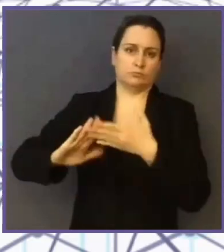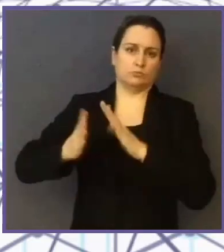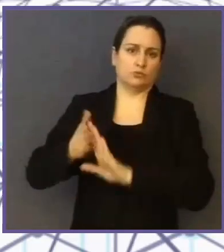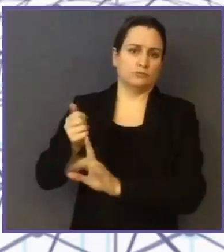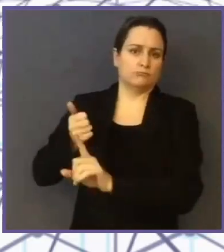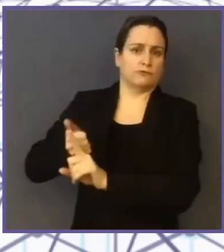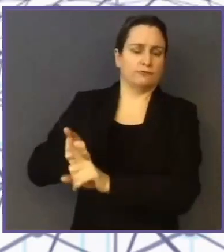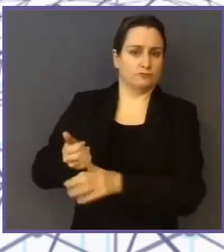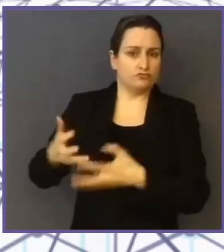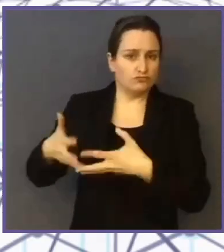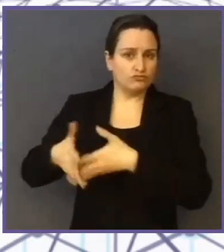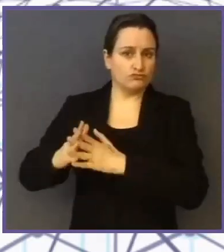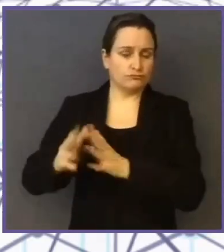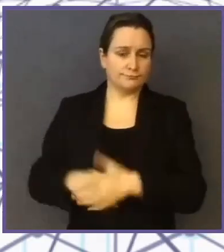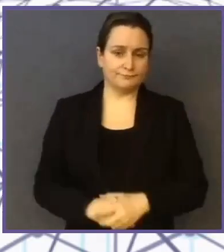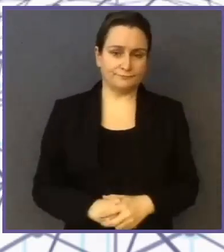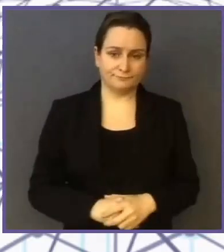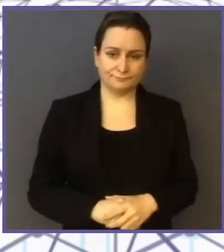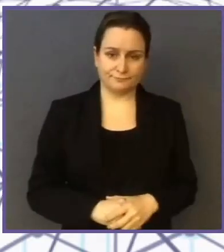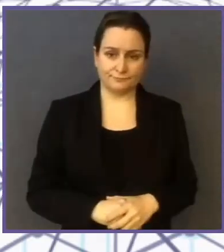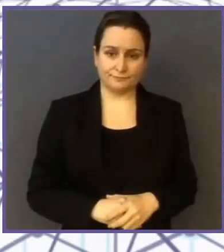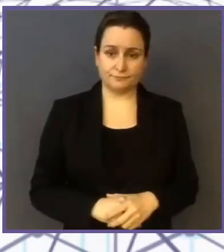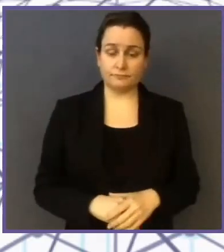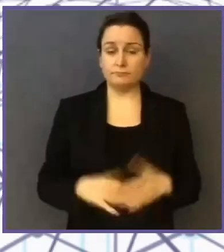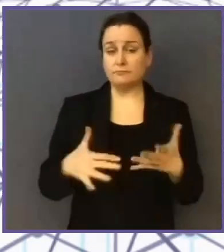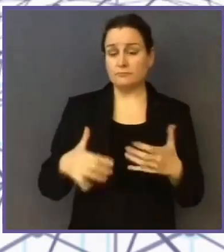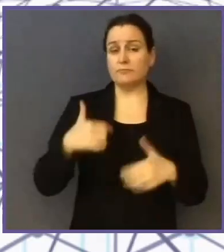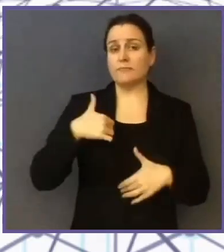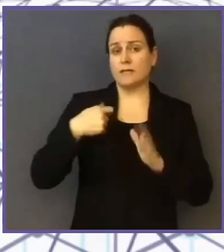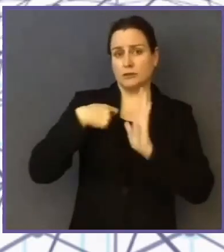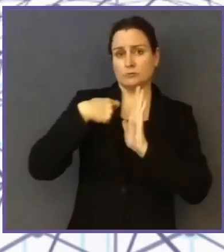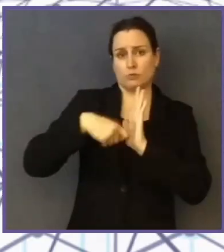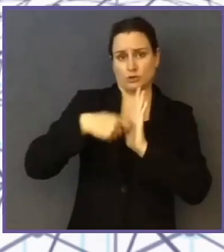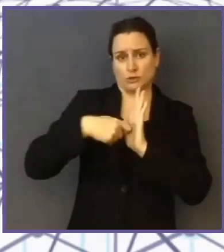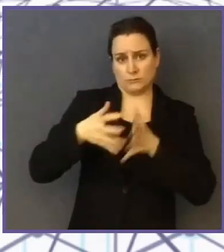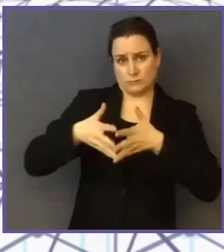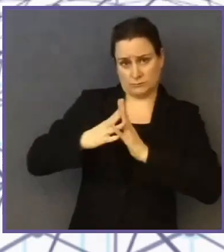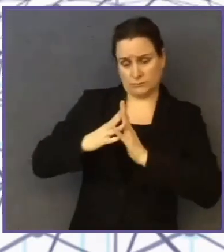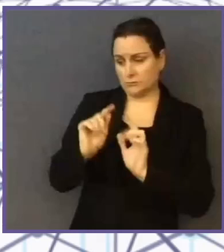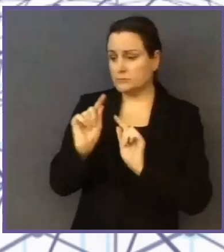in the at sector to identify routes that could unlock local production, the local innovation